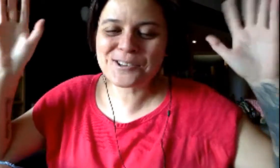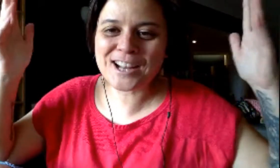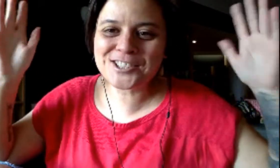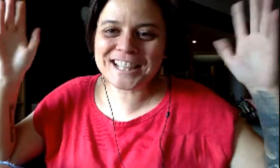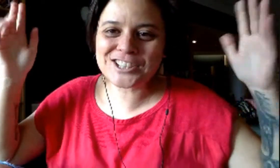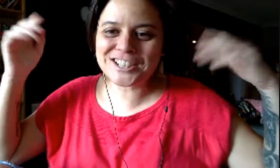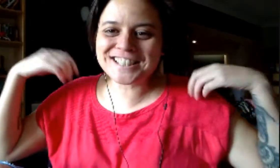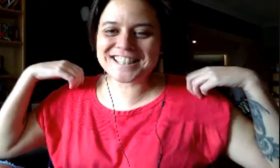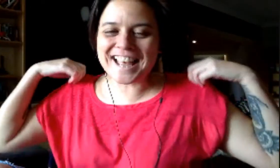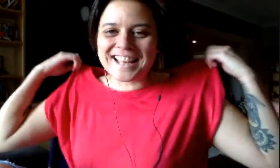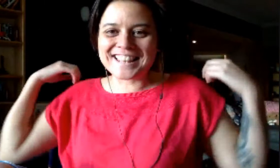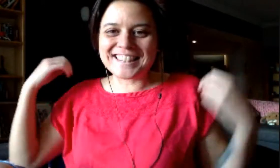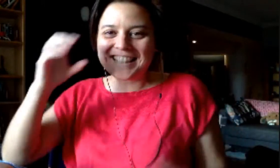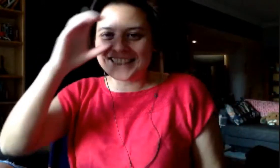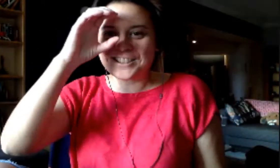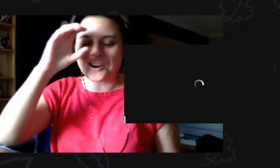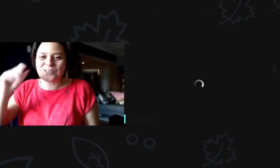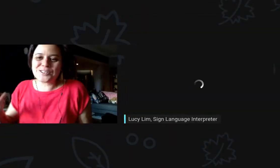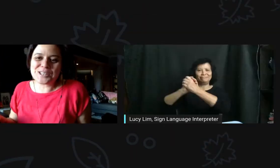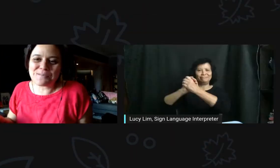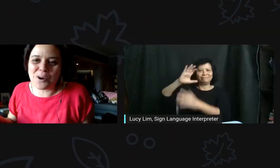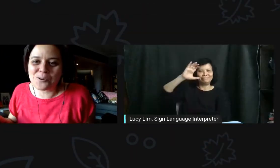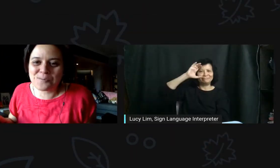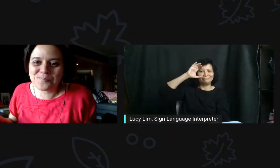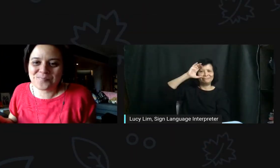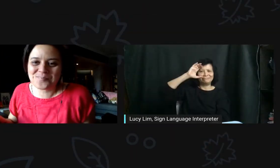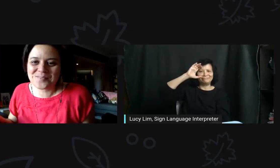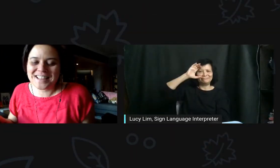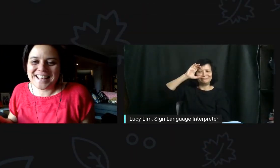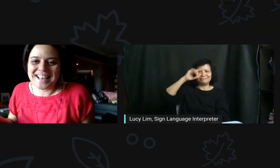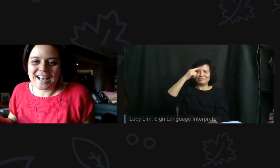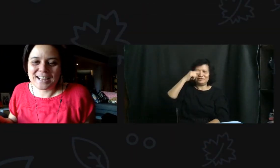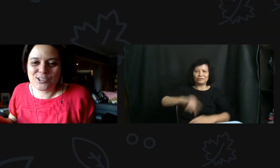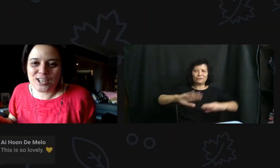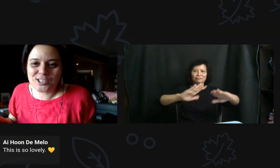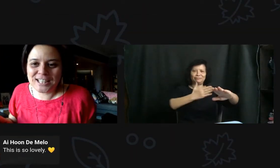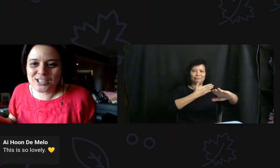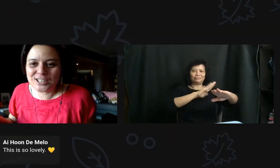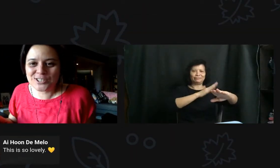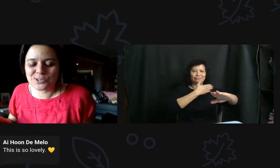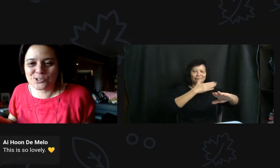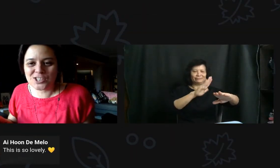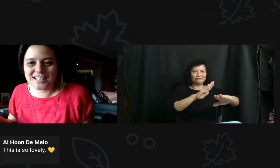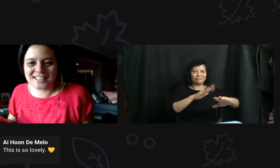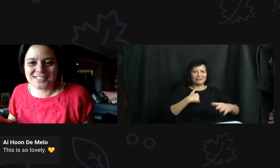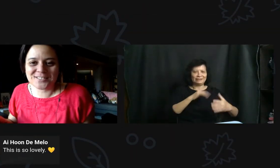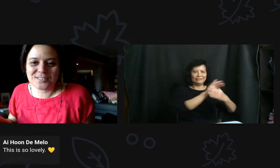Congratulation Anthony on the poem. And congratulation to Sheena.